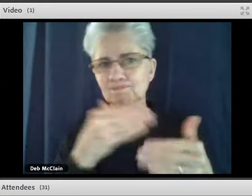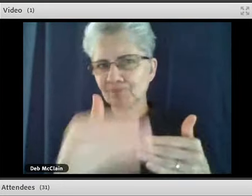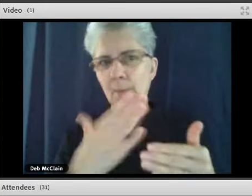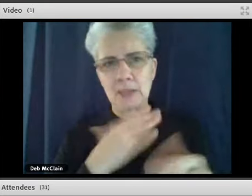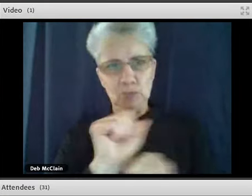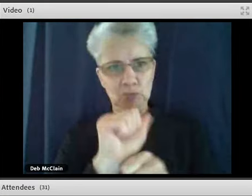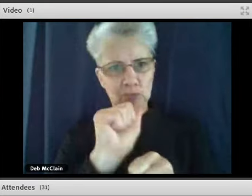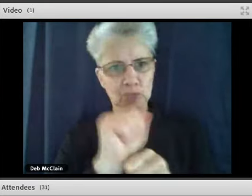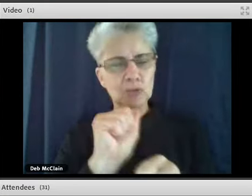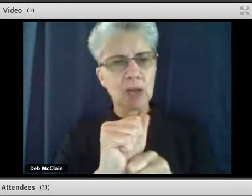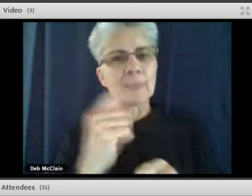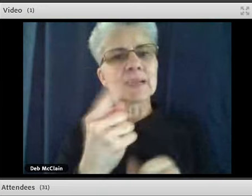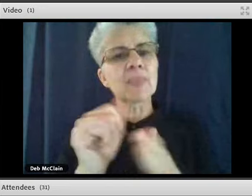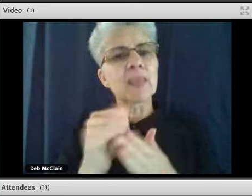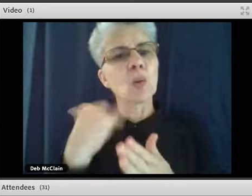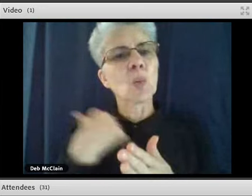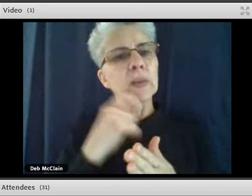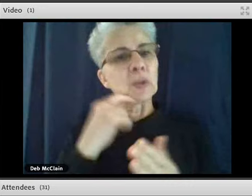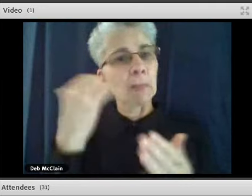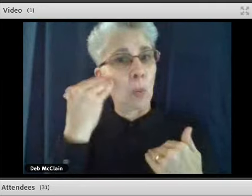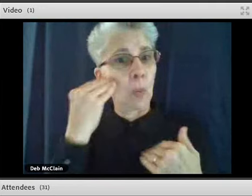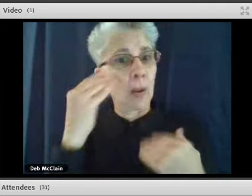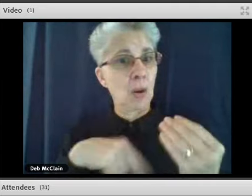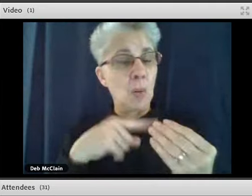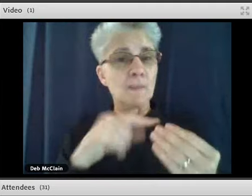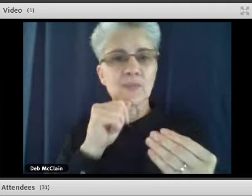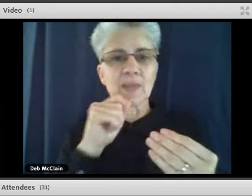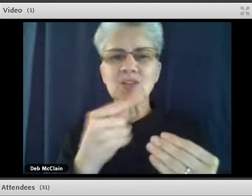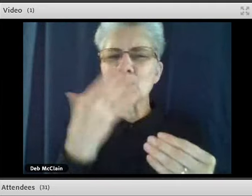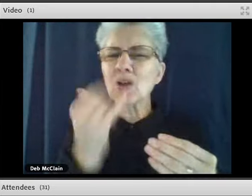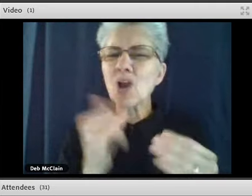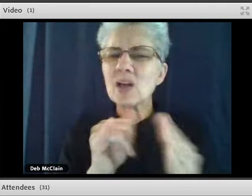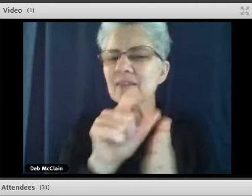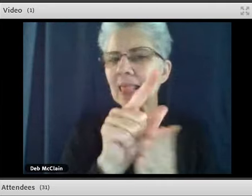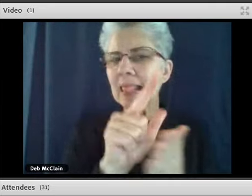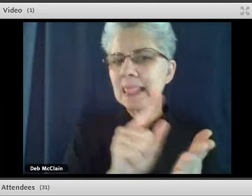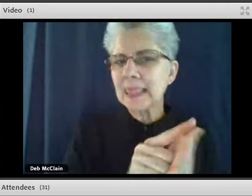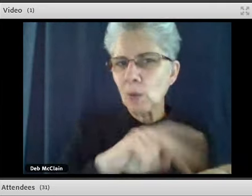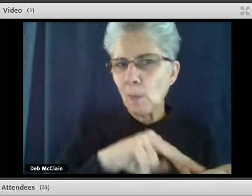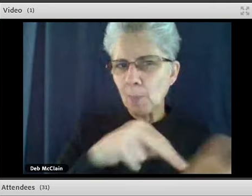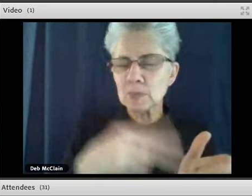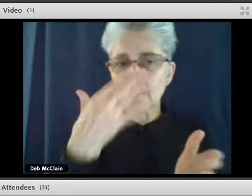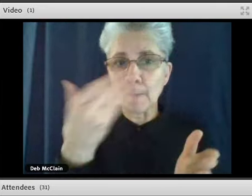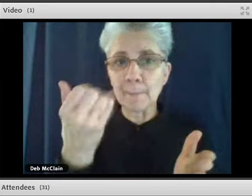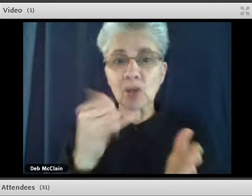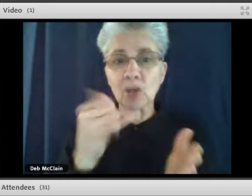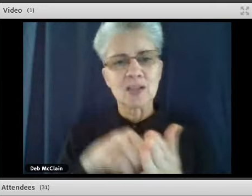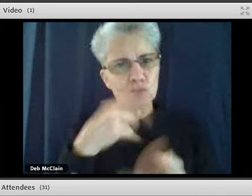And it's something that we need to be mindful of, not just because of the legal implications, but because it's the right thing to do.